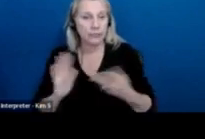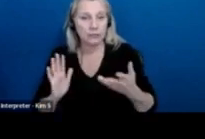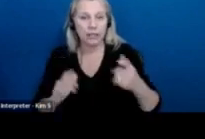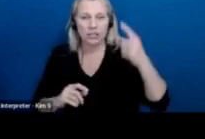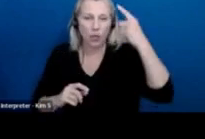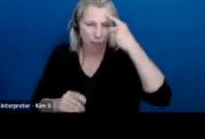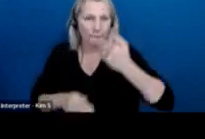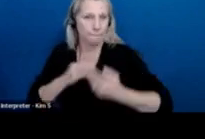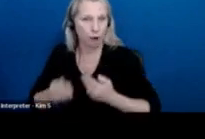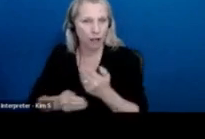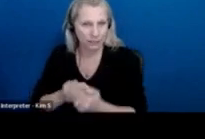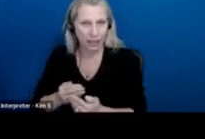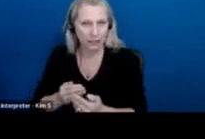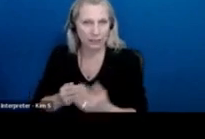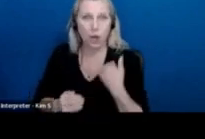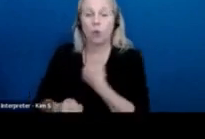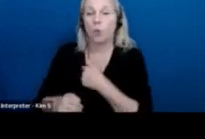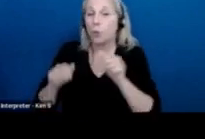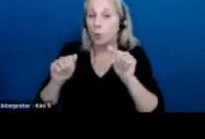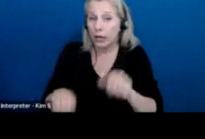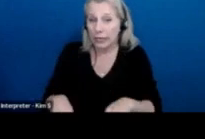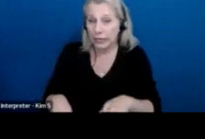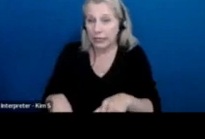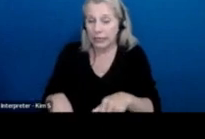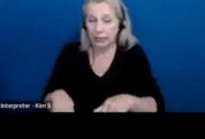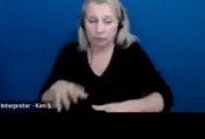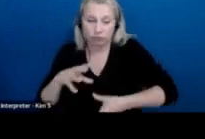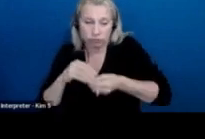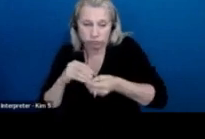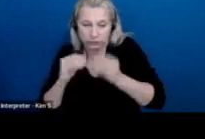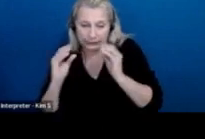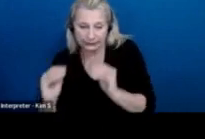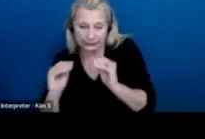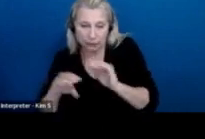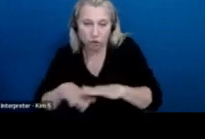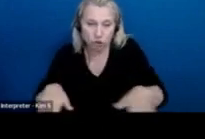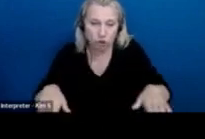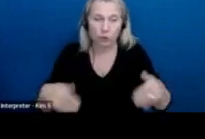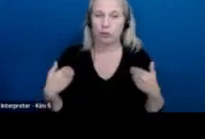process, that we can infuse and teach children in youth and